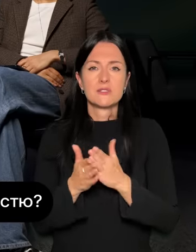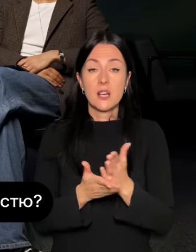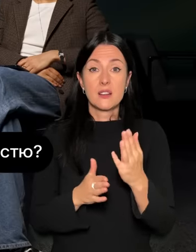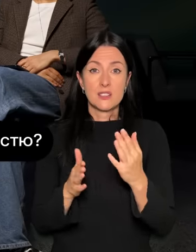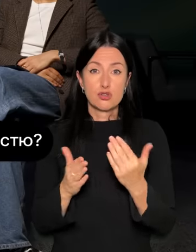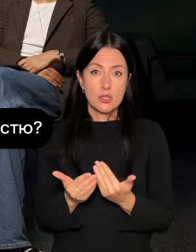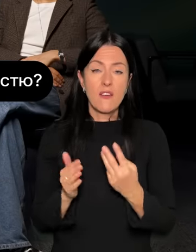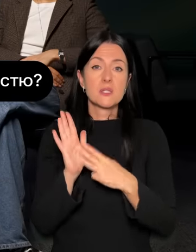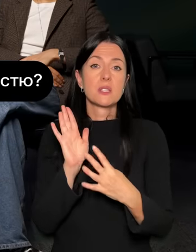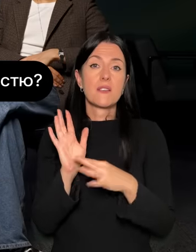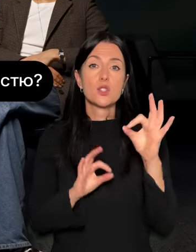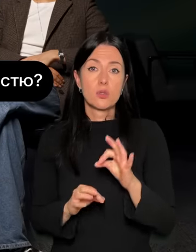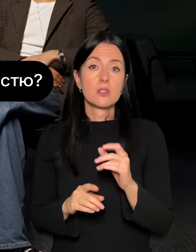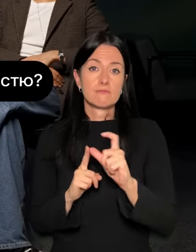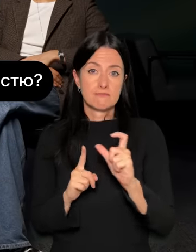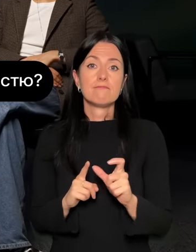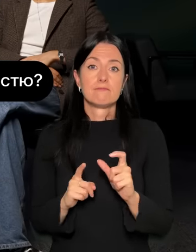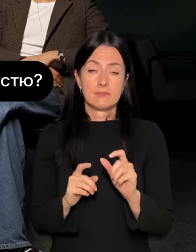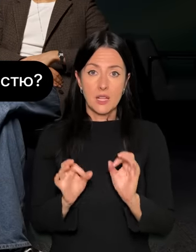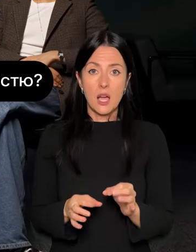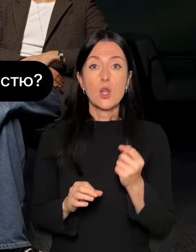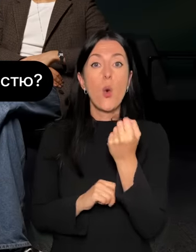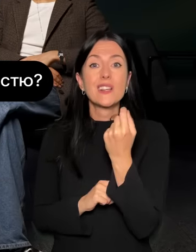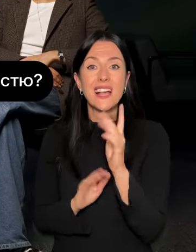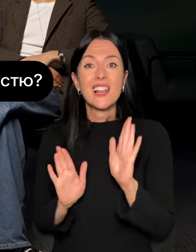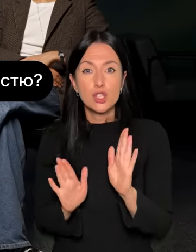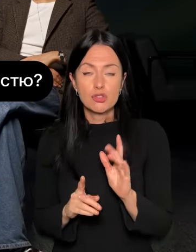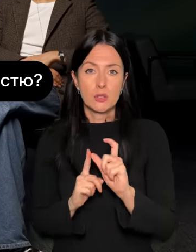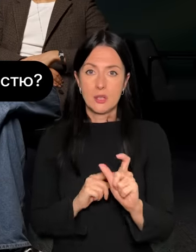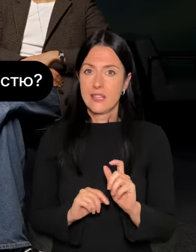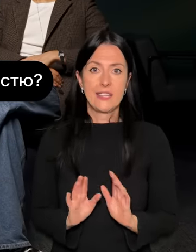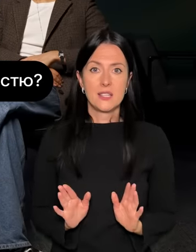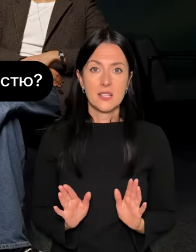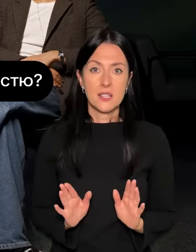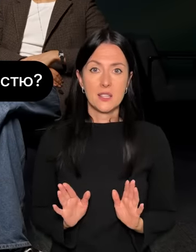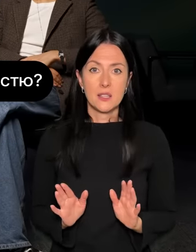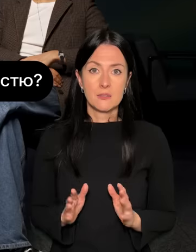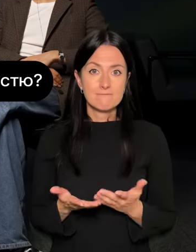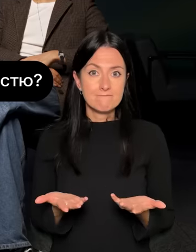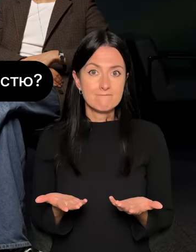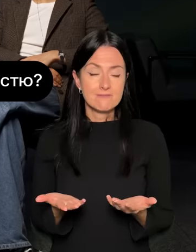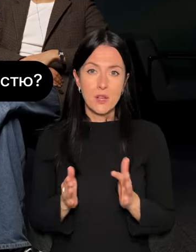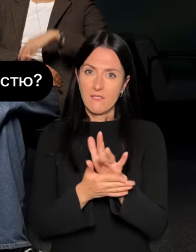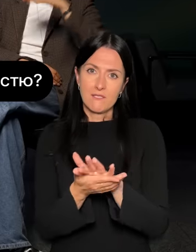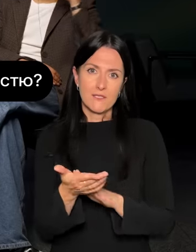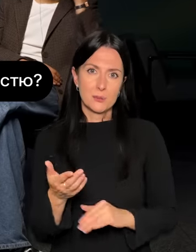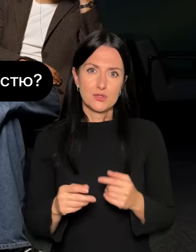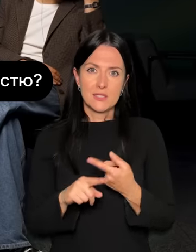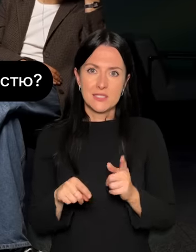89% answered yes, and only 11% answered no. White cisgender men. Sorry for this joke.